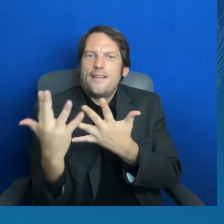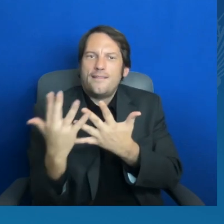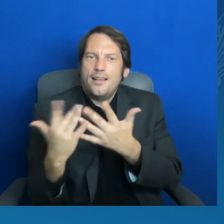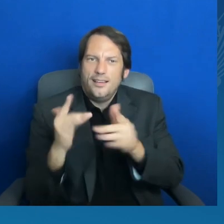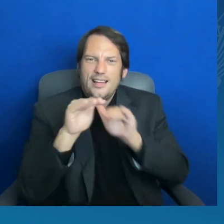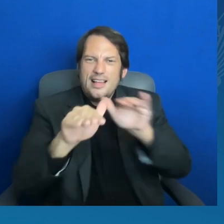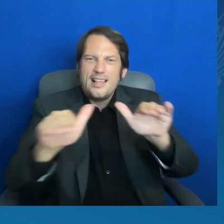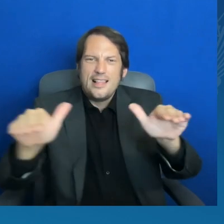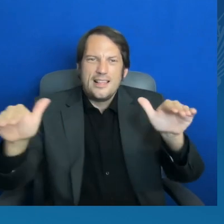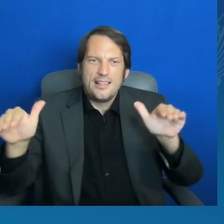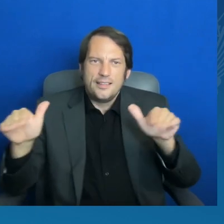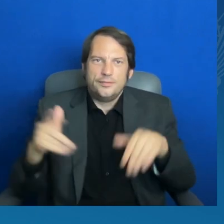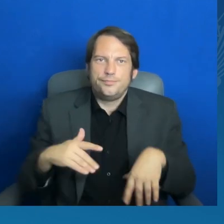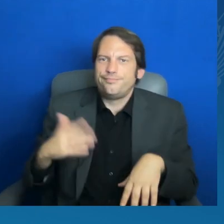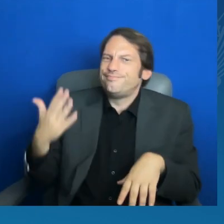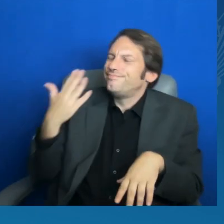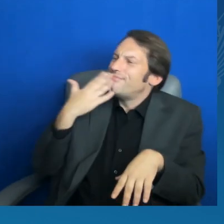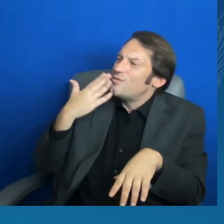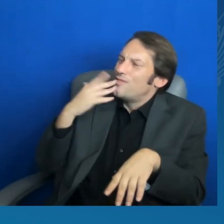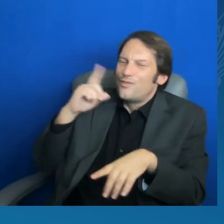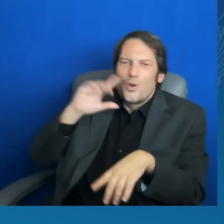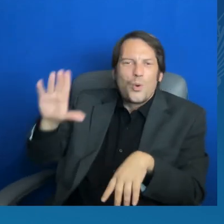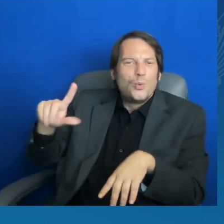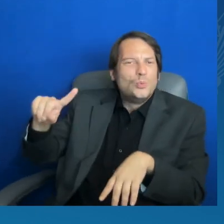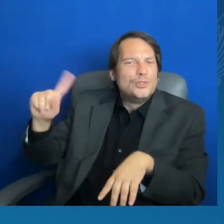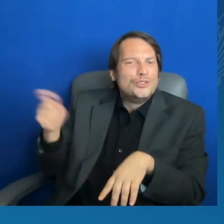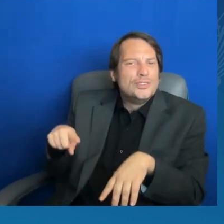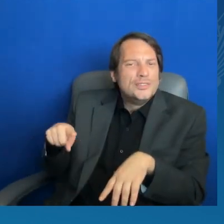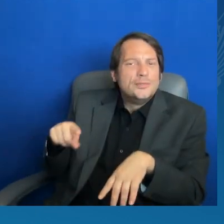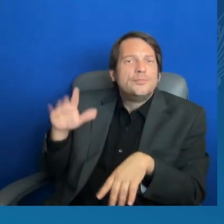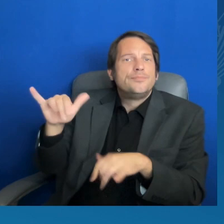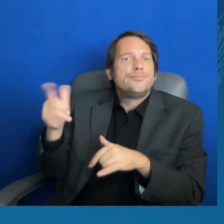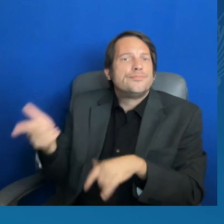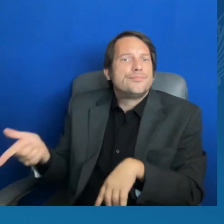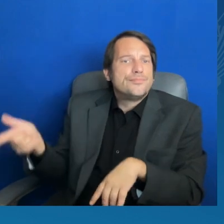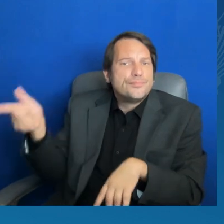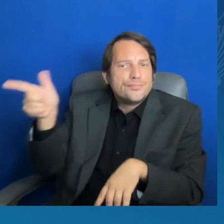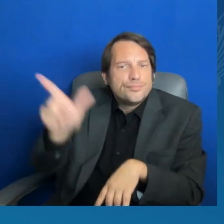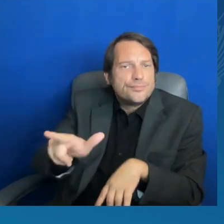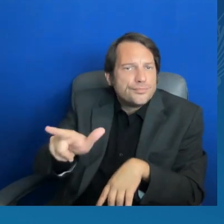and you put your heart into this work. So, we appreciate you. Mr. George: It takes all of us -- all of us. Ms. Ferrell-Zabala: Thank you, thank you, thank you.